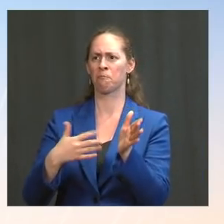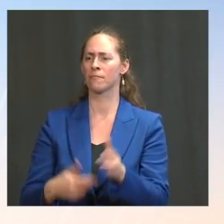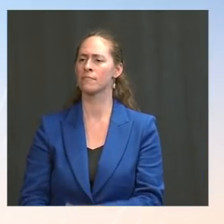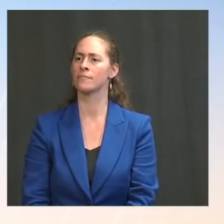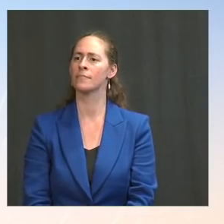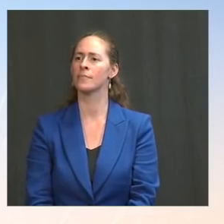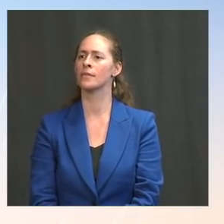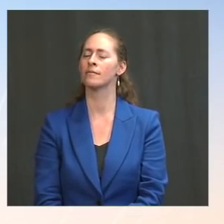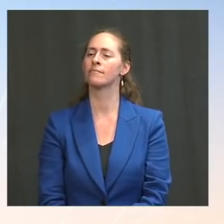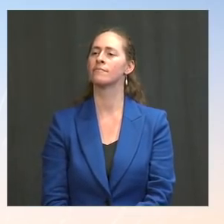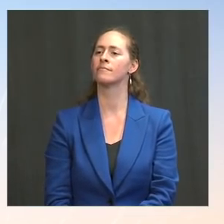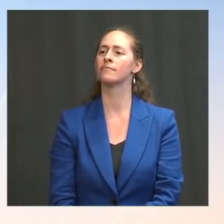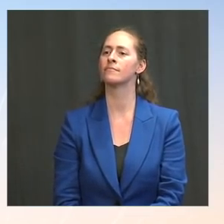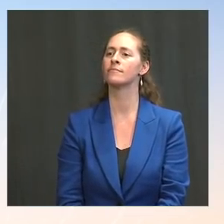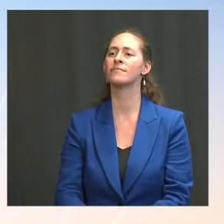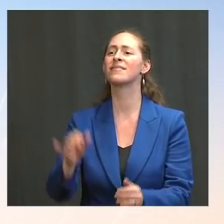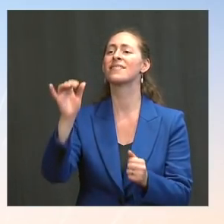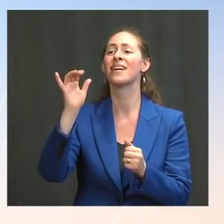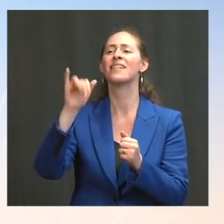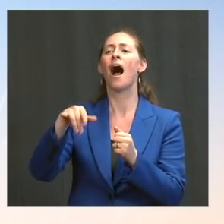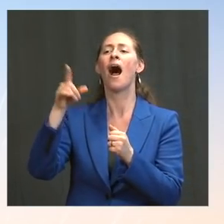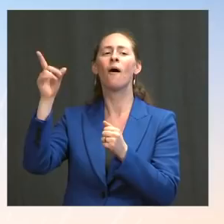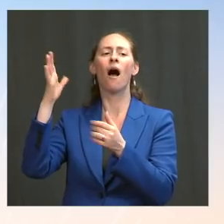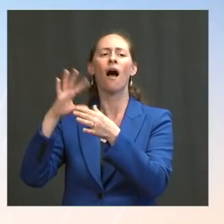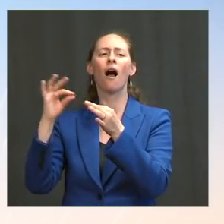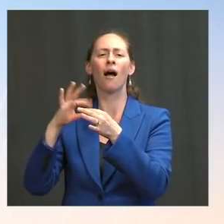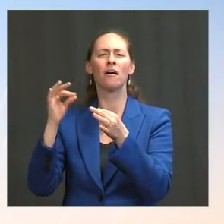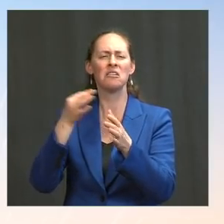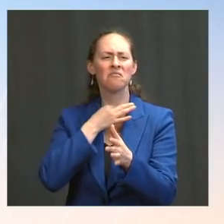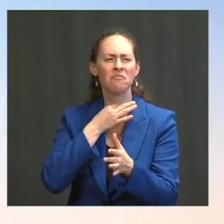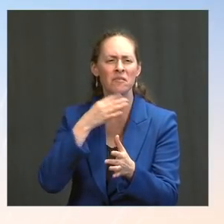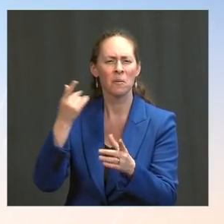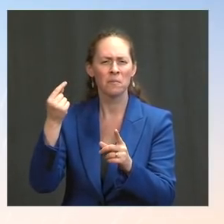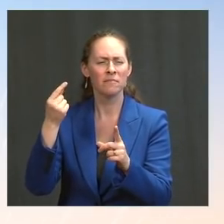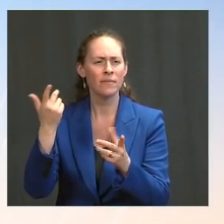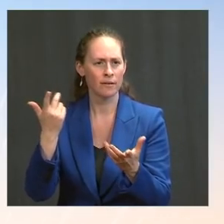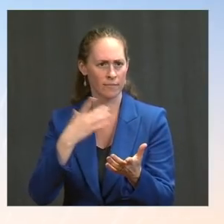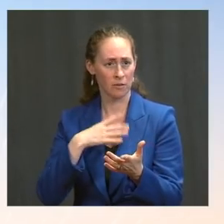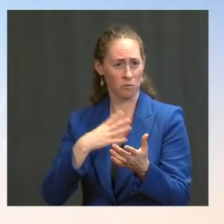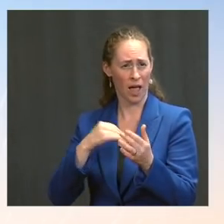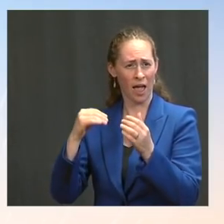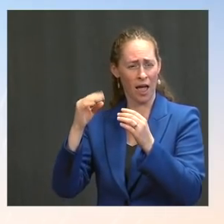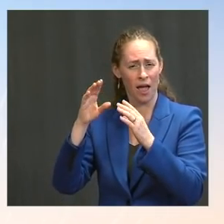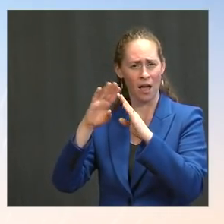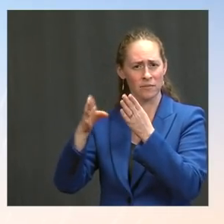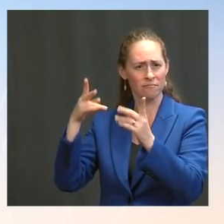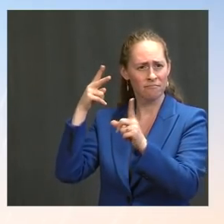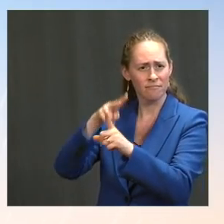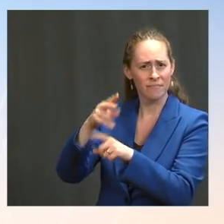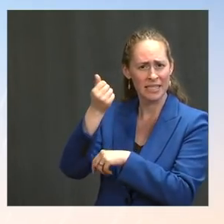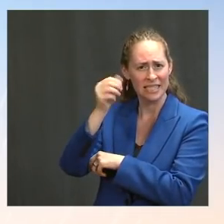think that 16 cents off a barbecue has more of an impact on people's lives than gas being a dollar more this time --